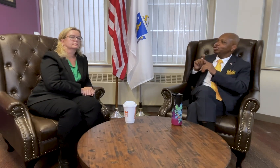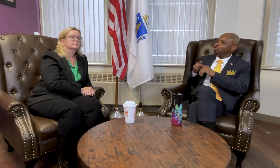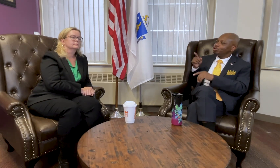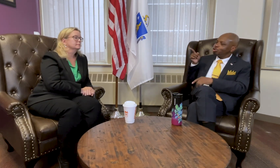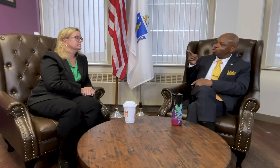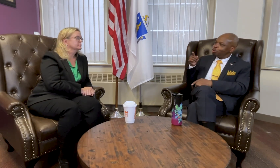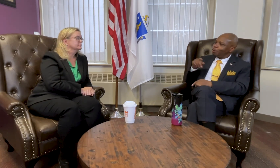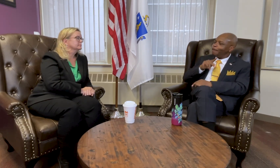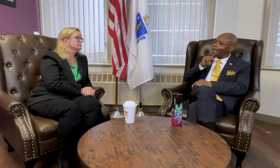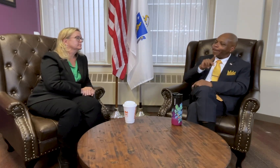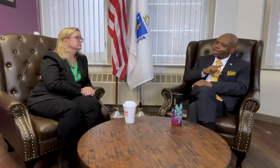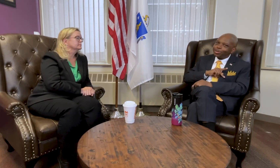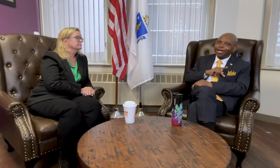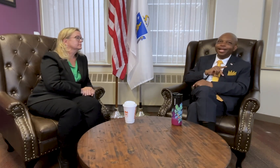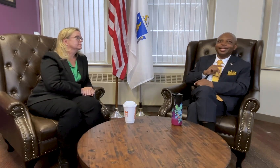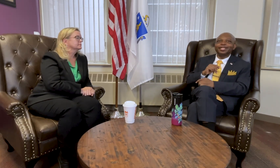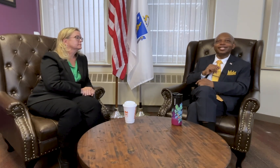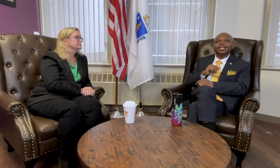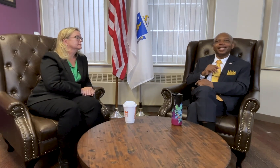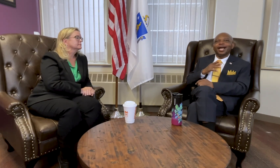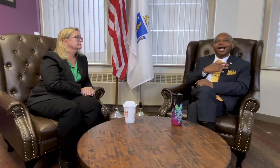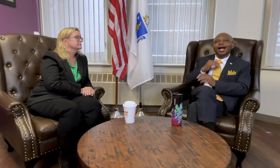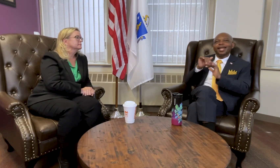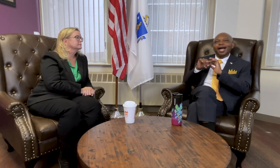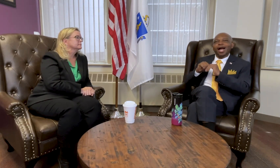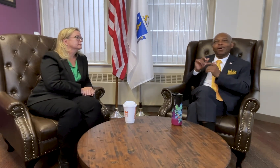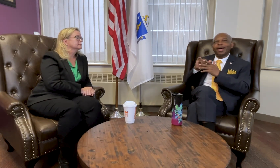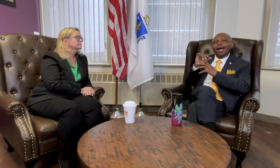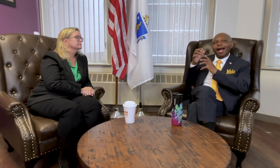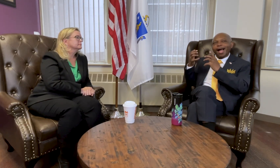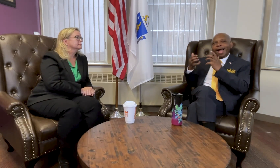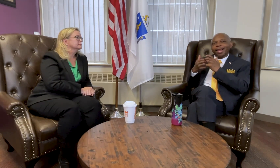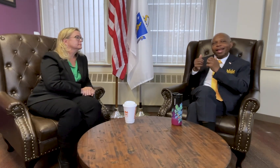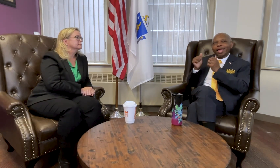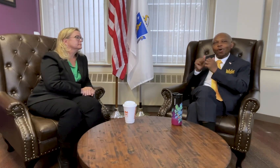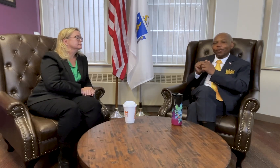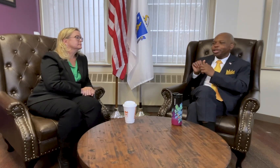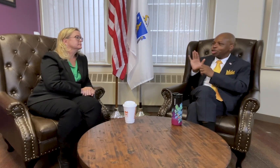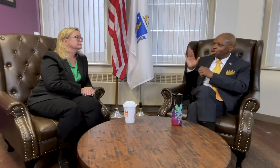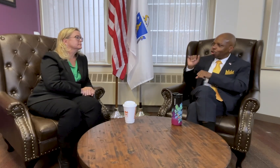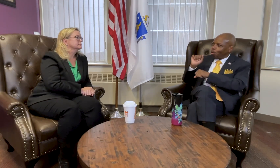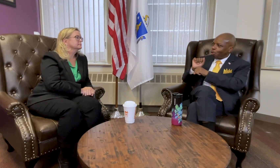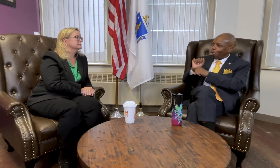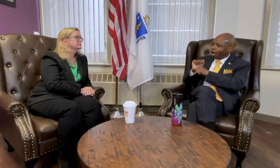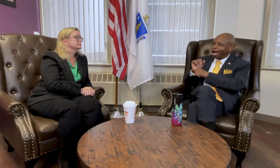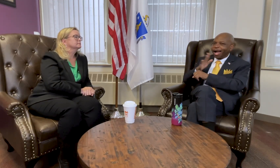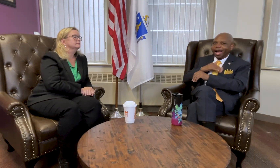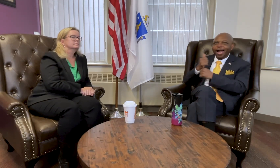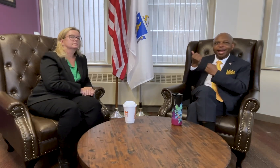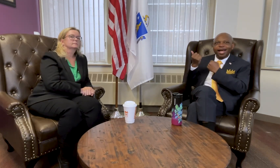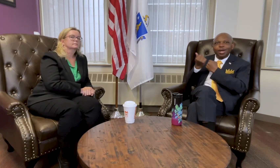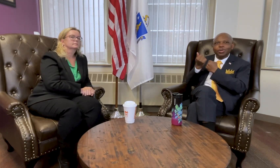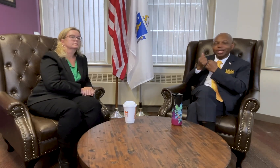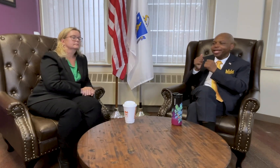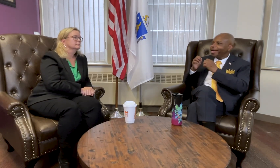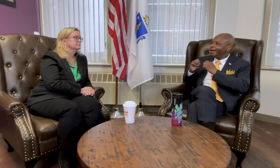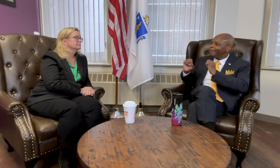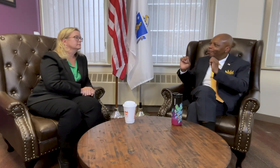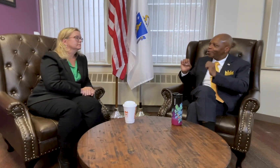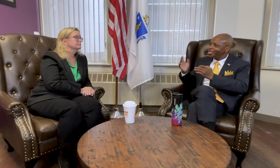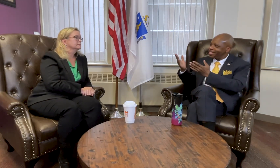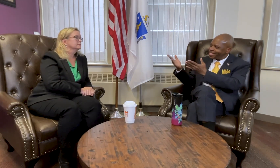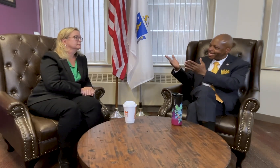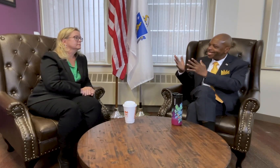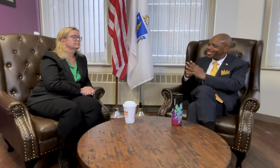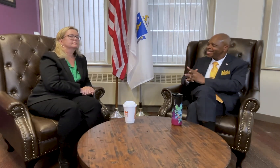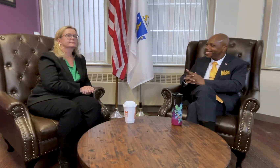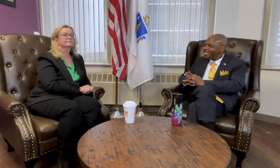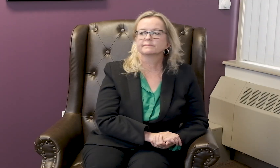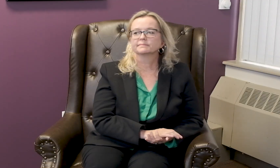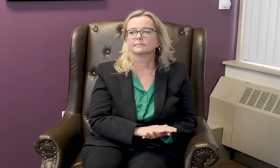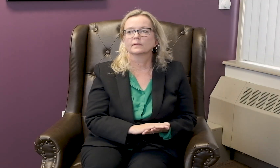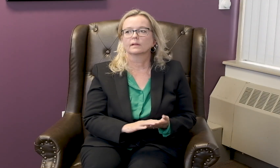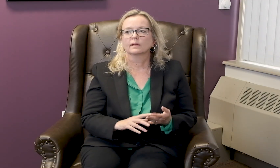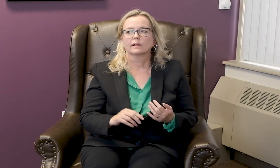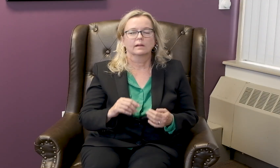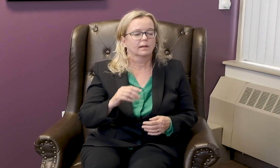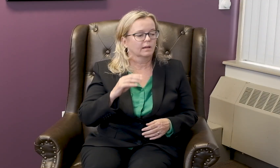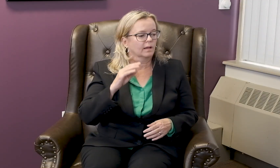personally and how does it align with your work and your advocacy efforts?